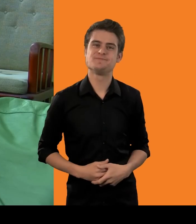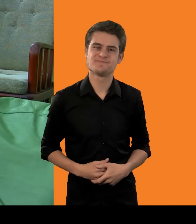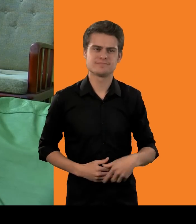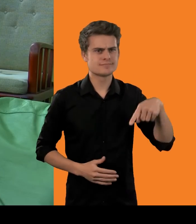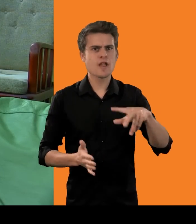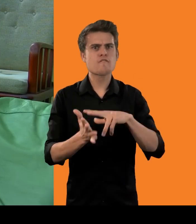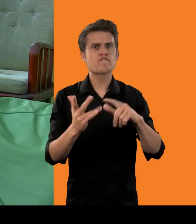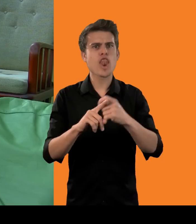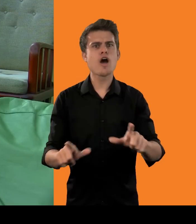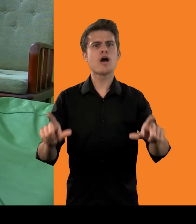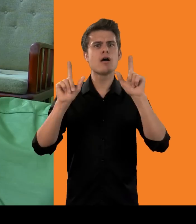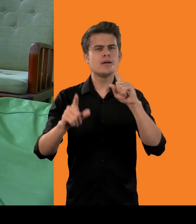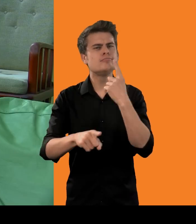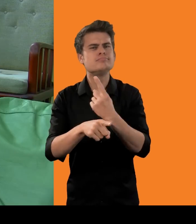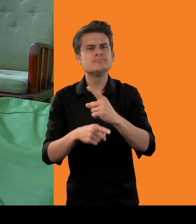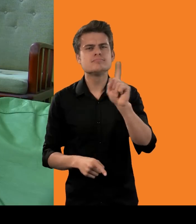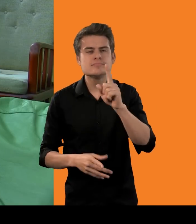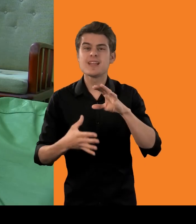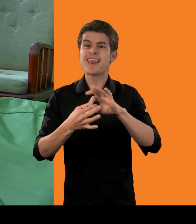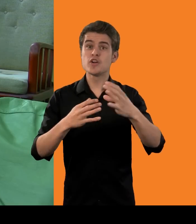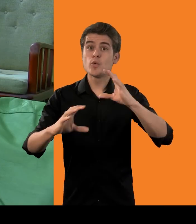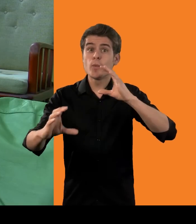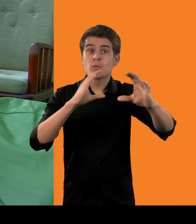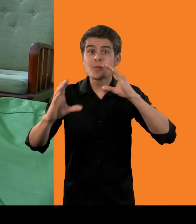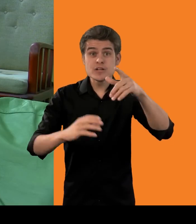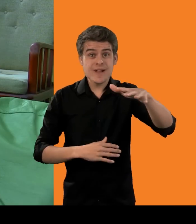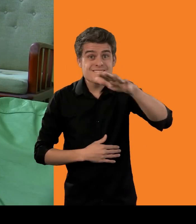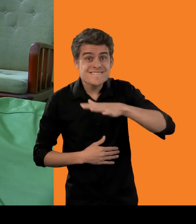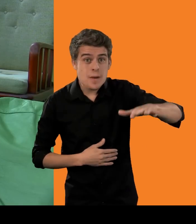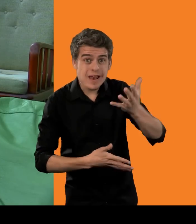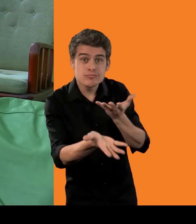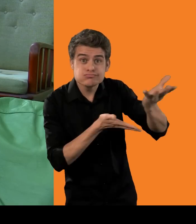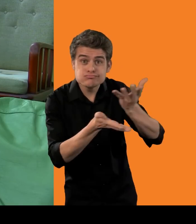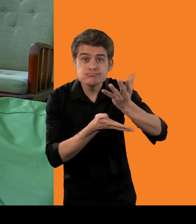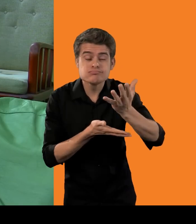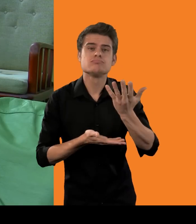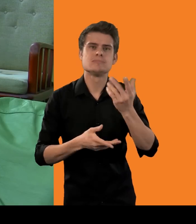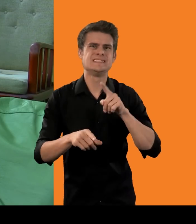This vlog is all about communication with the family members and how you can